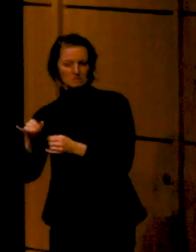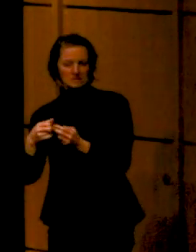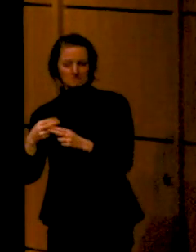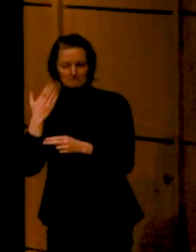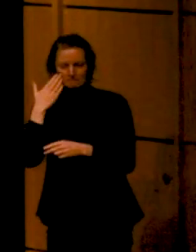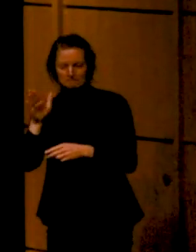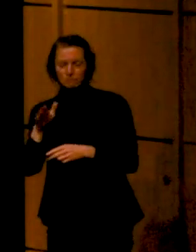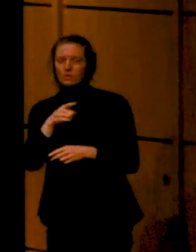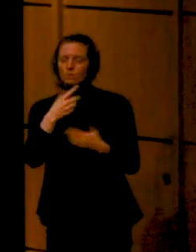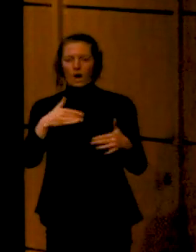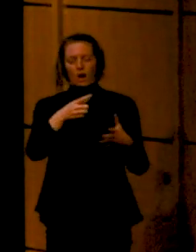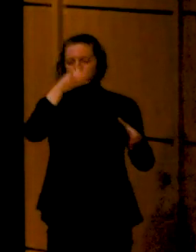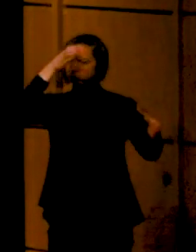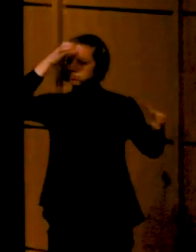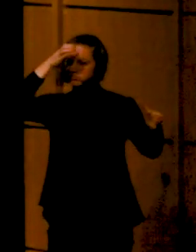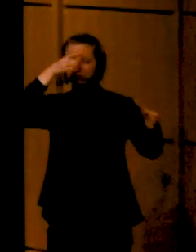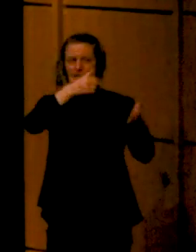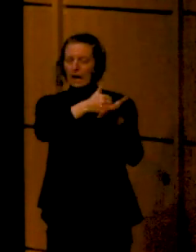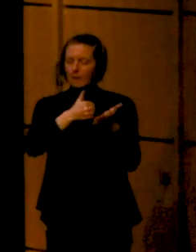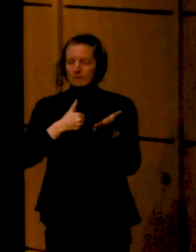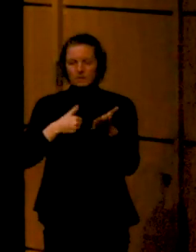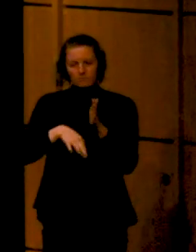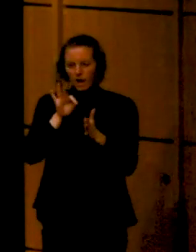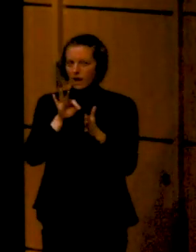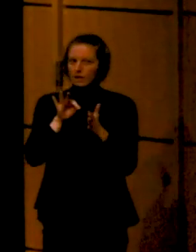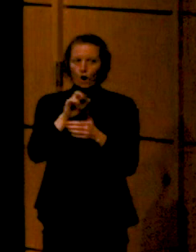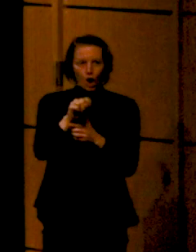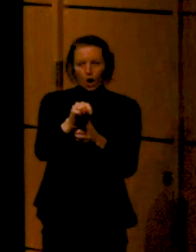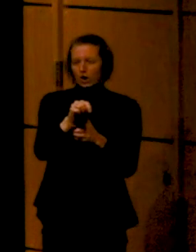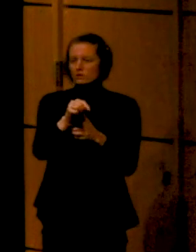and I am very grateful to him for that help.